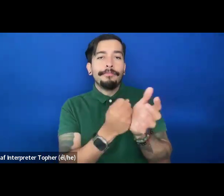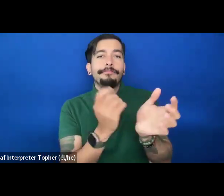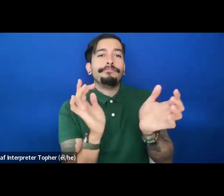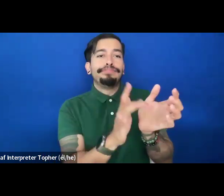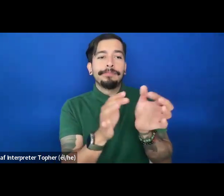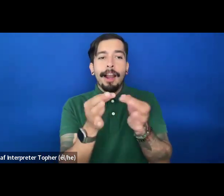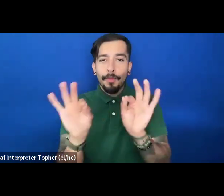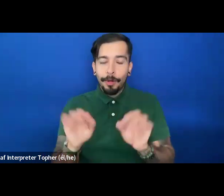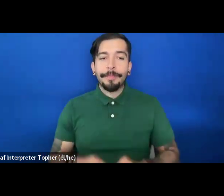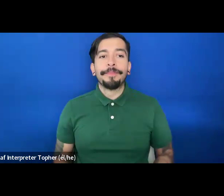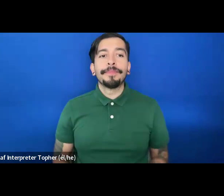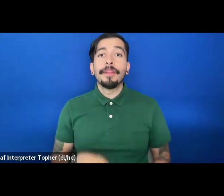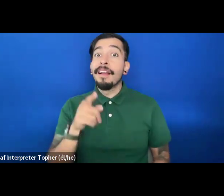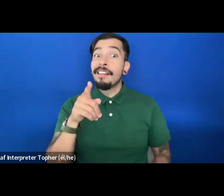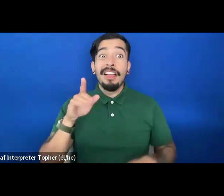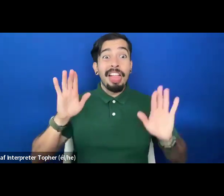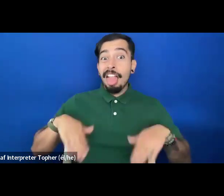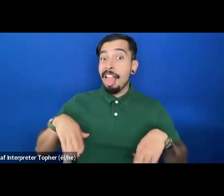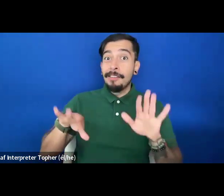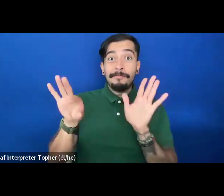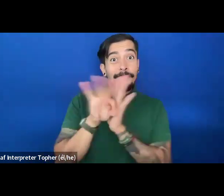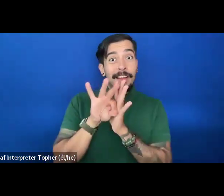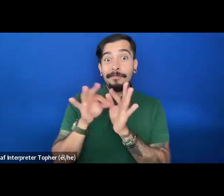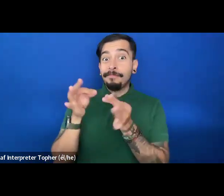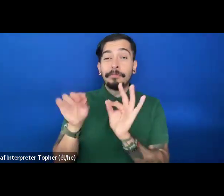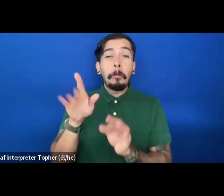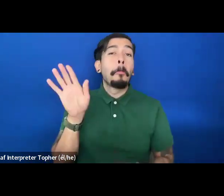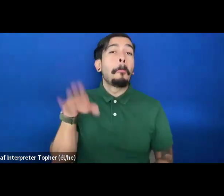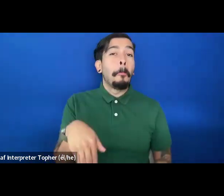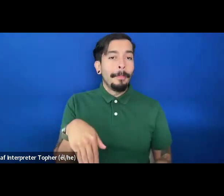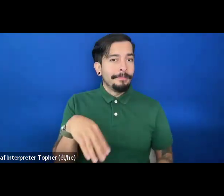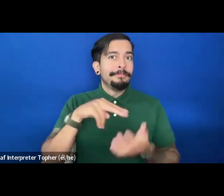you will not be able to hear the interpreter. Everyone ready?